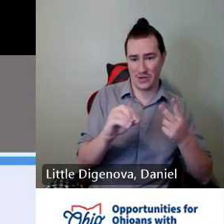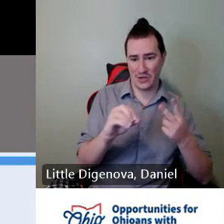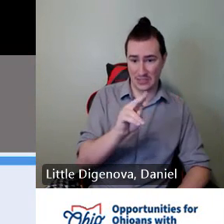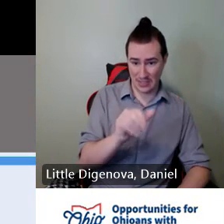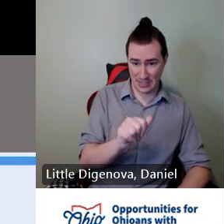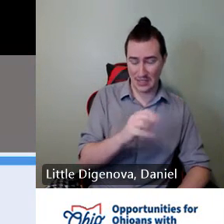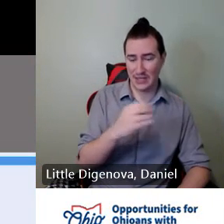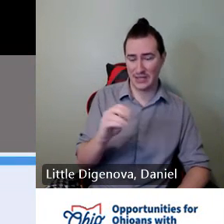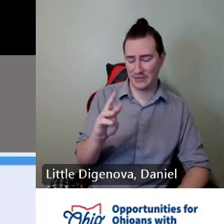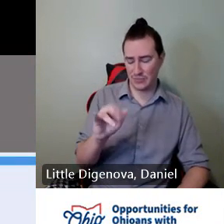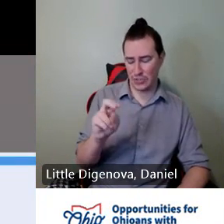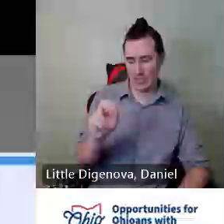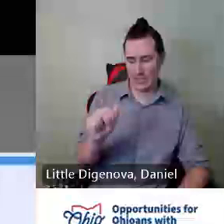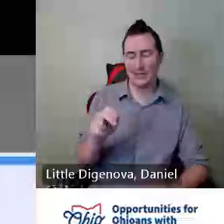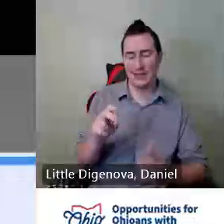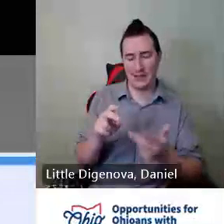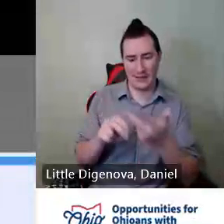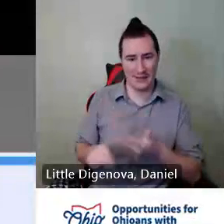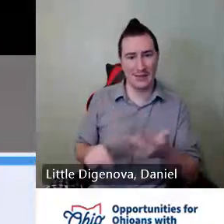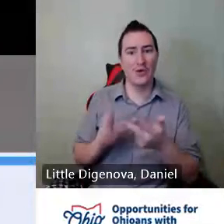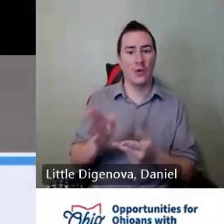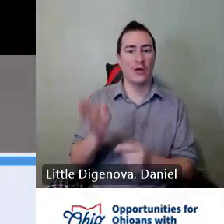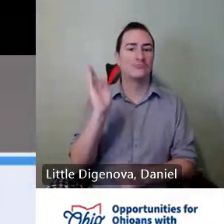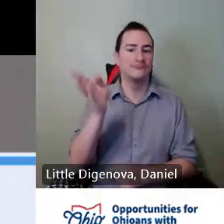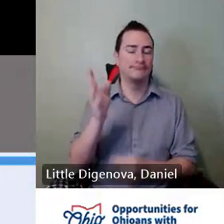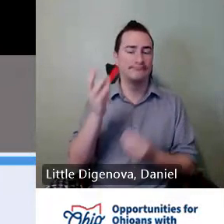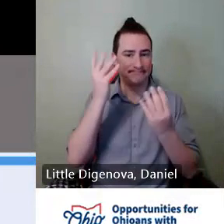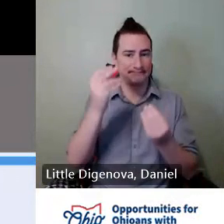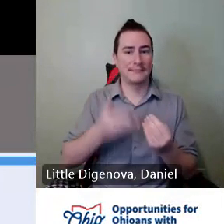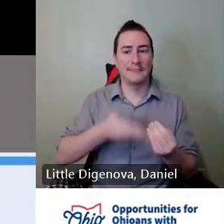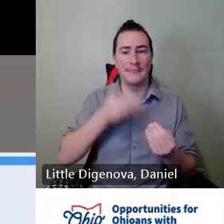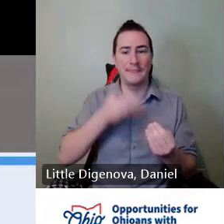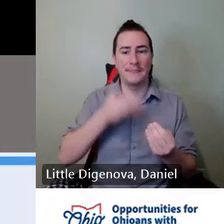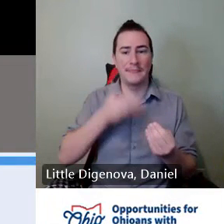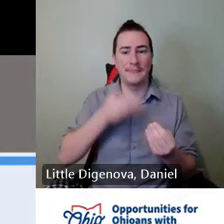information and best practices to help employers recognize ways